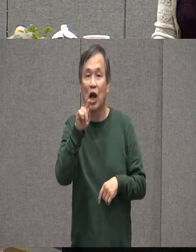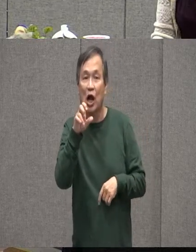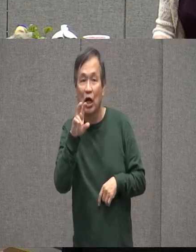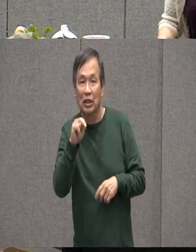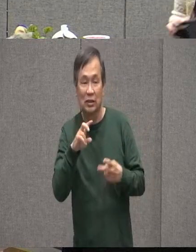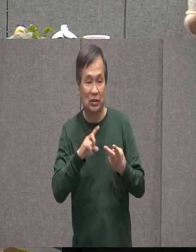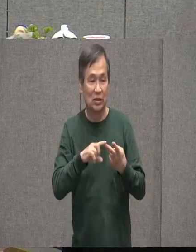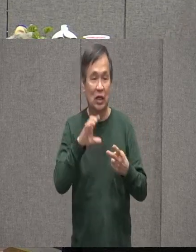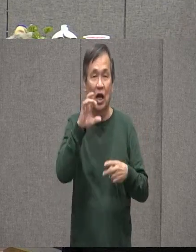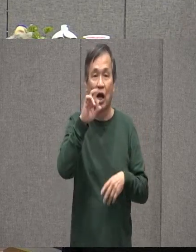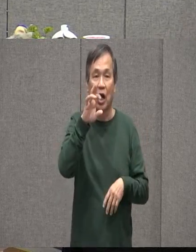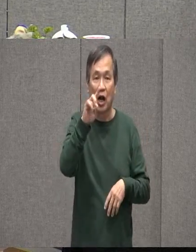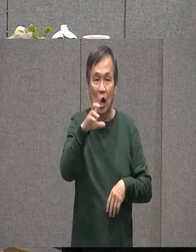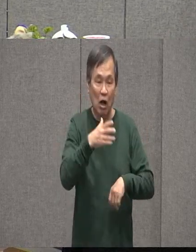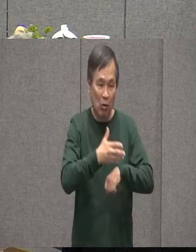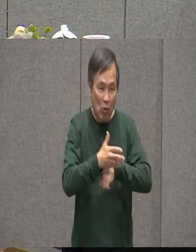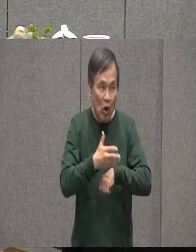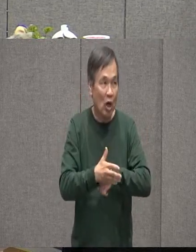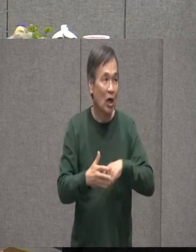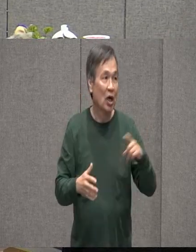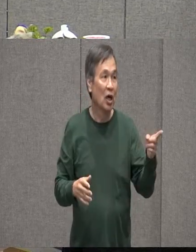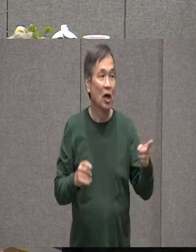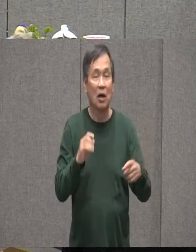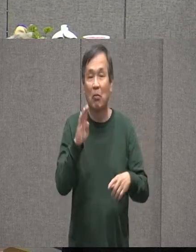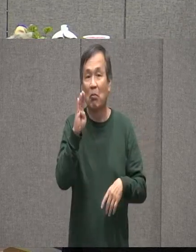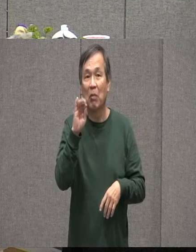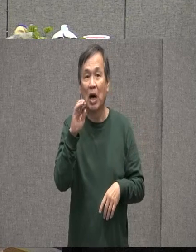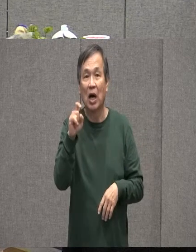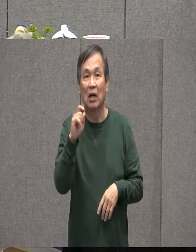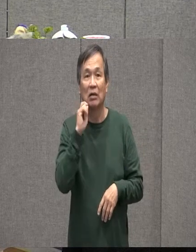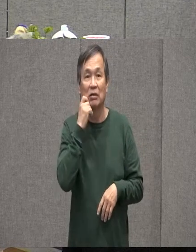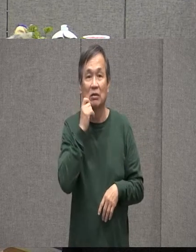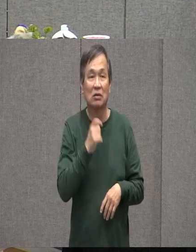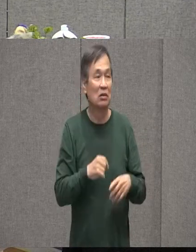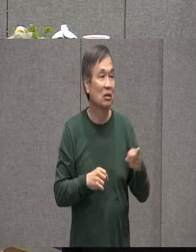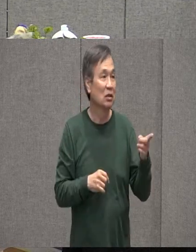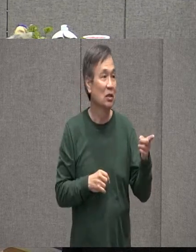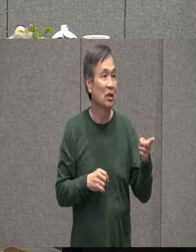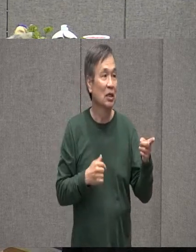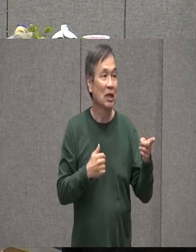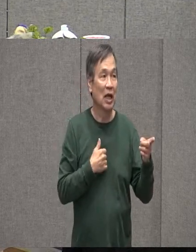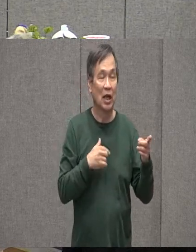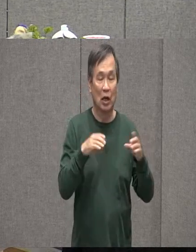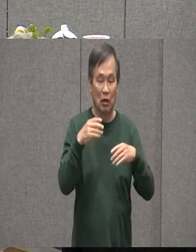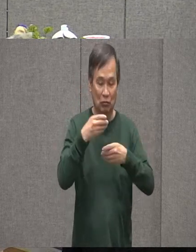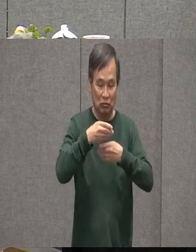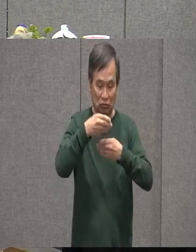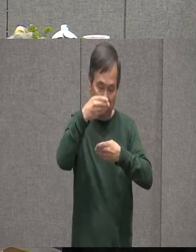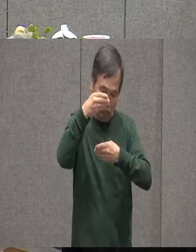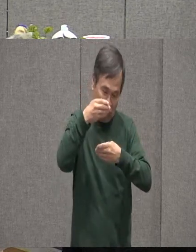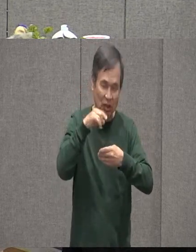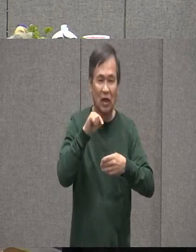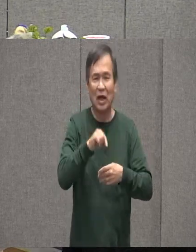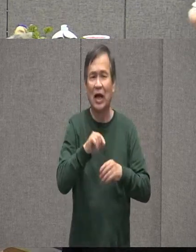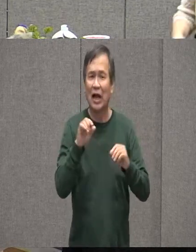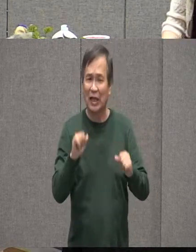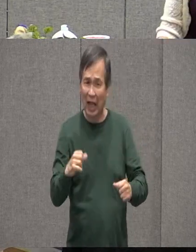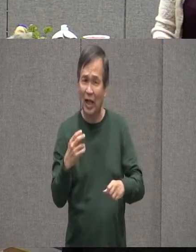I found this cool little box from something and it had this neat little opening. I could do something cool with that.